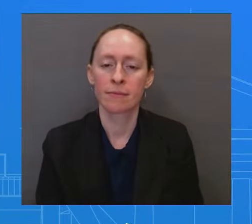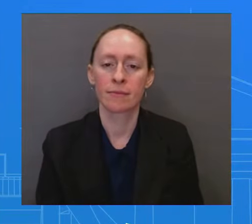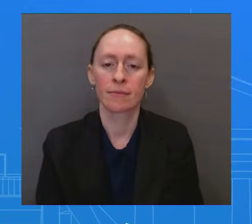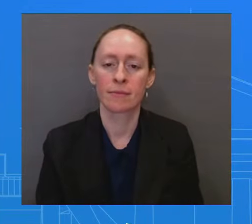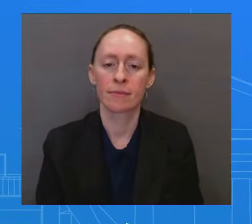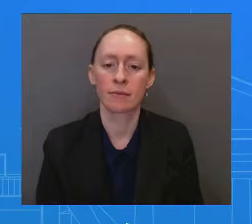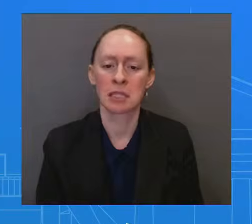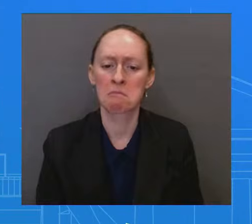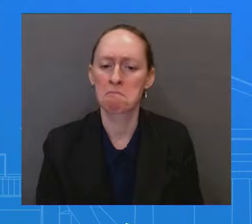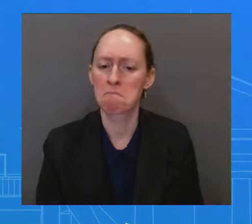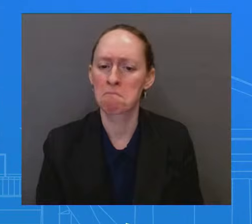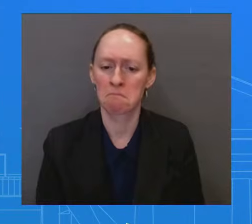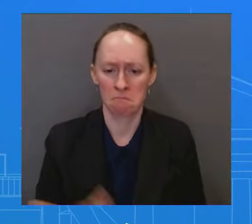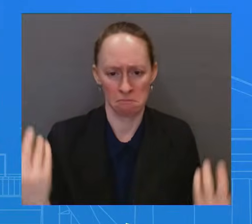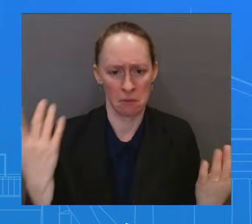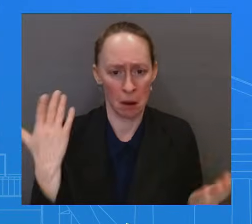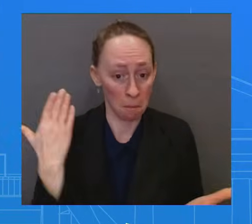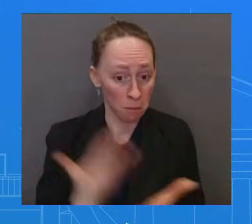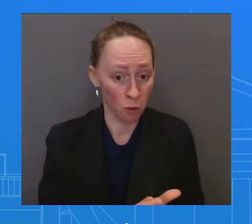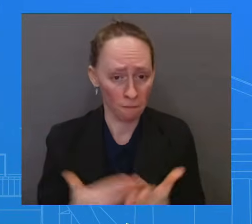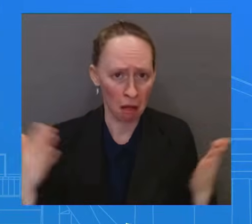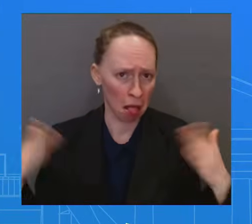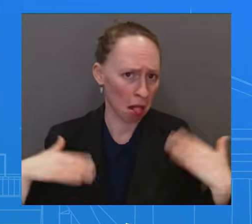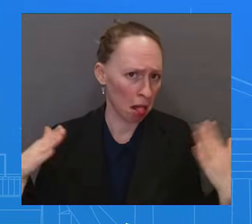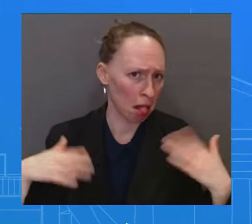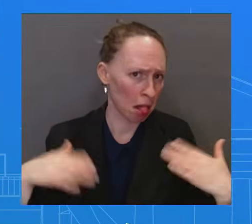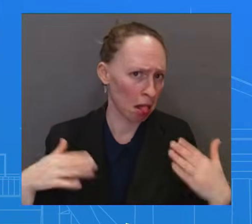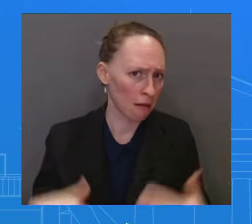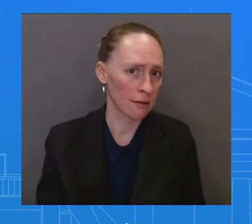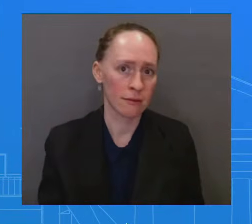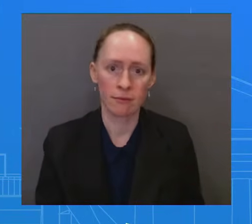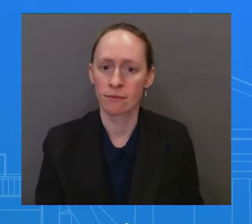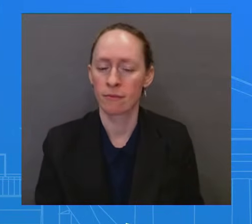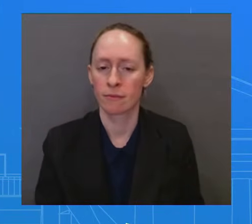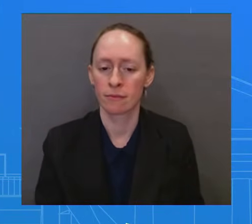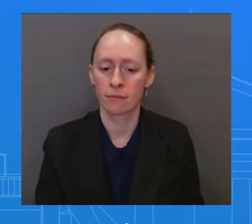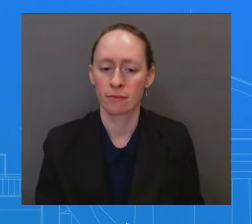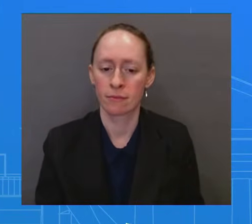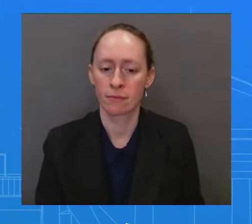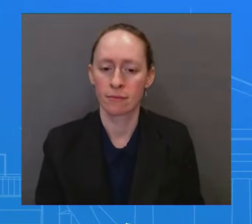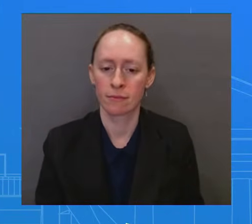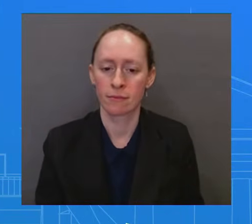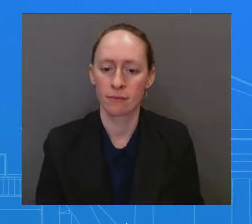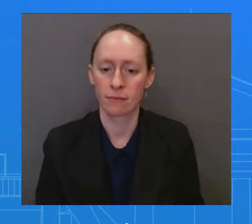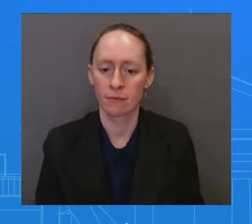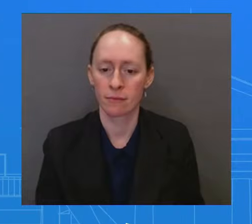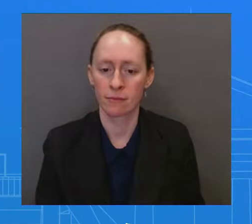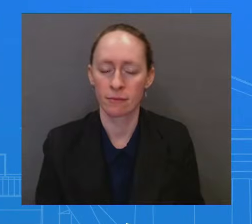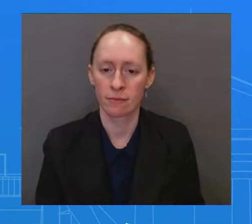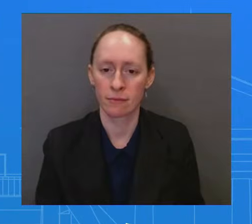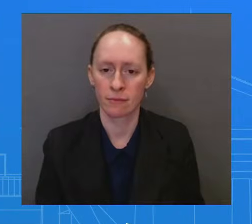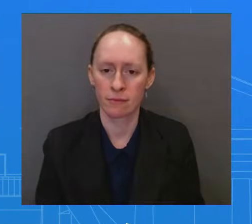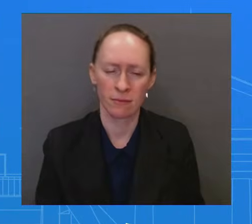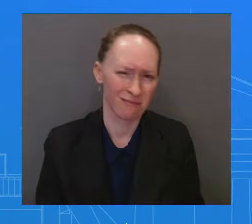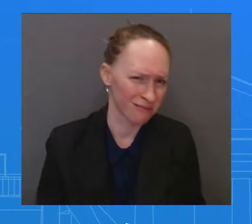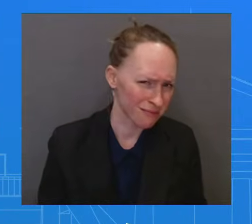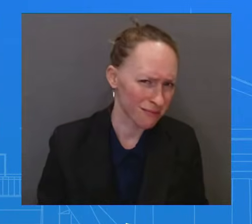The Press: How does this not invite other autocratic leaders around the world to take Americans hostage in order to get something or someone they want?